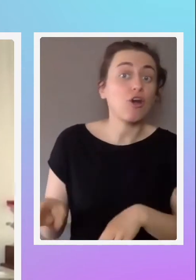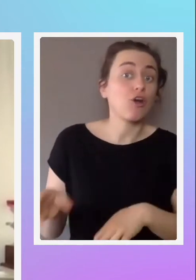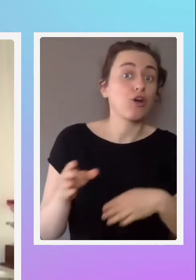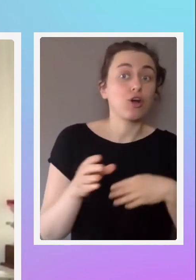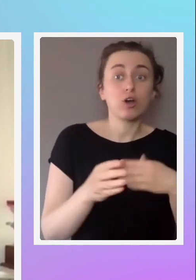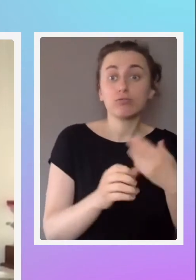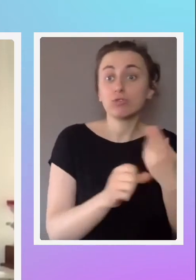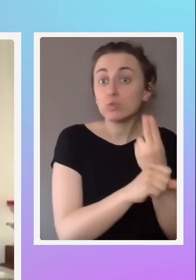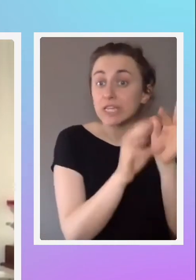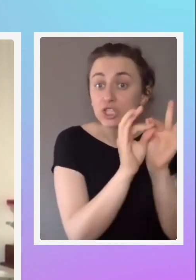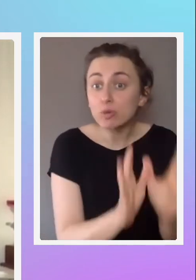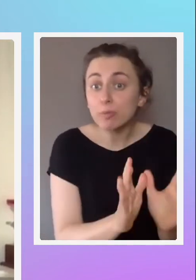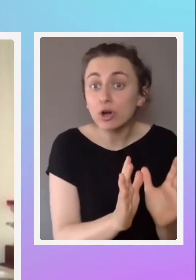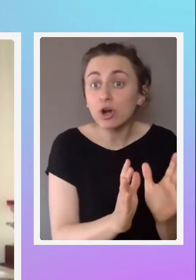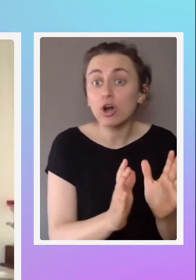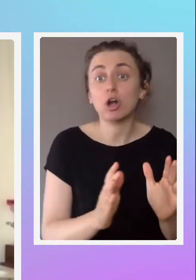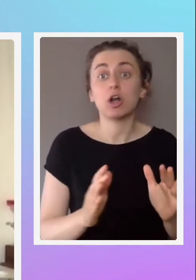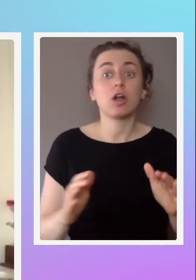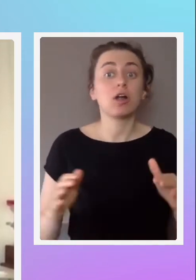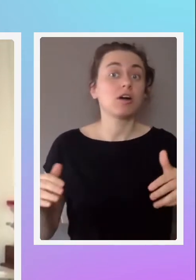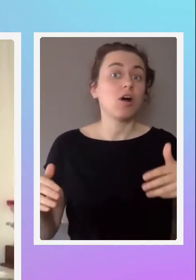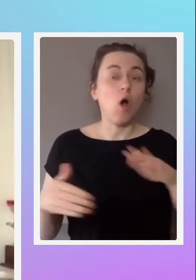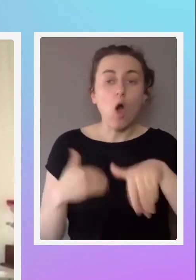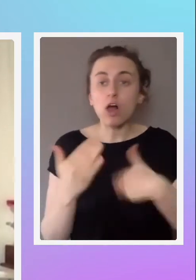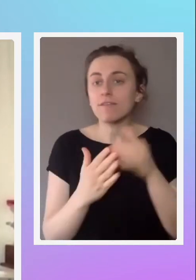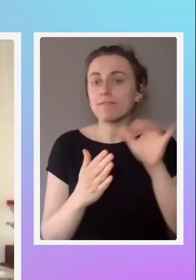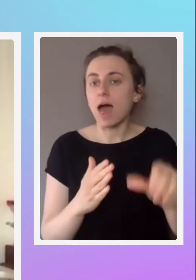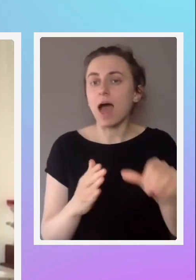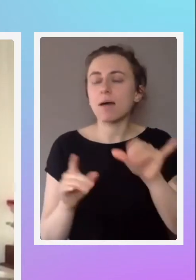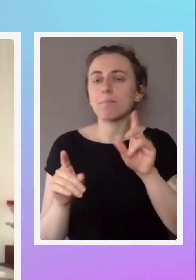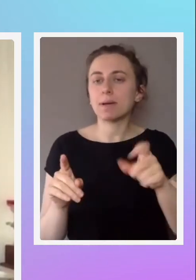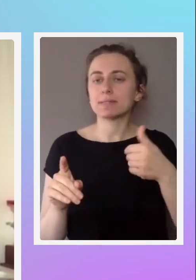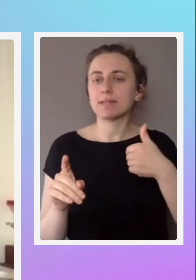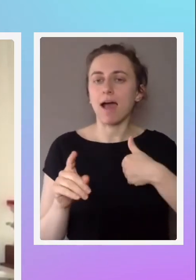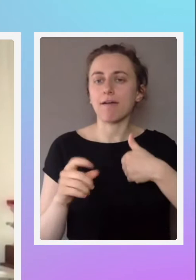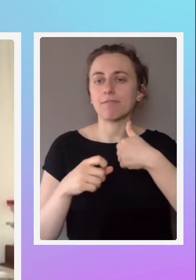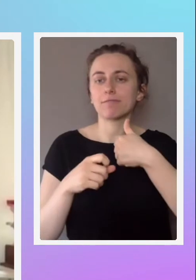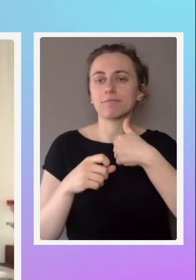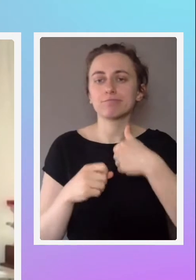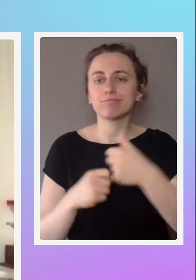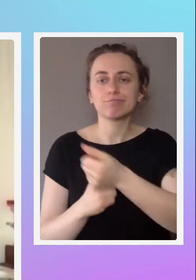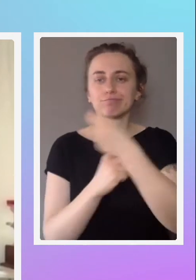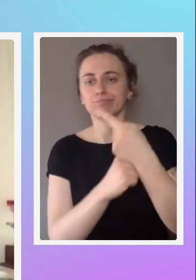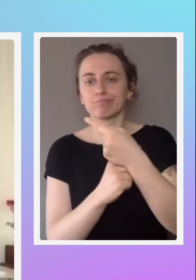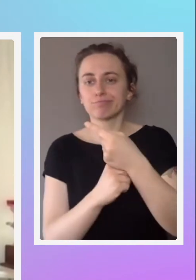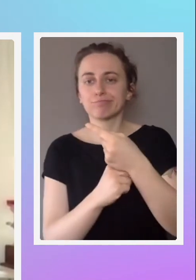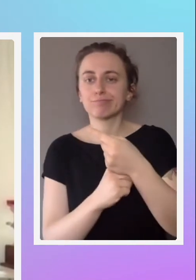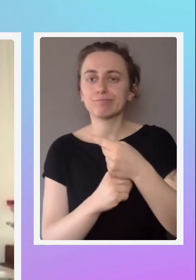that need to be expressed in the API. But designing a head body architecture might turn out